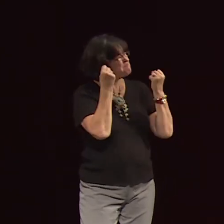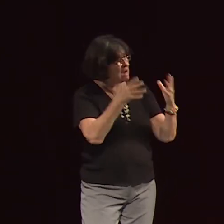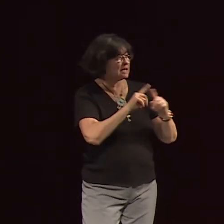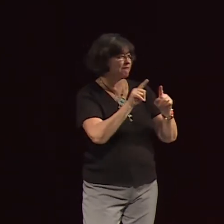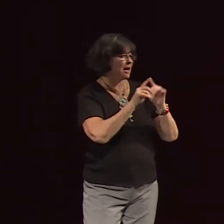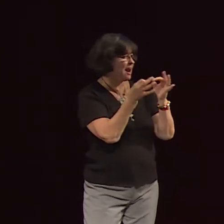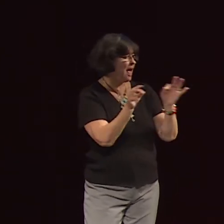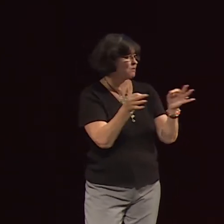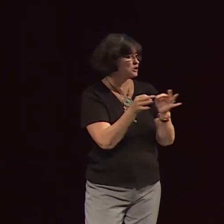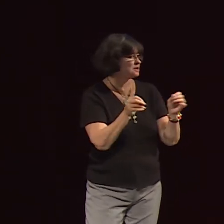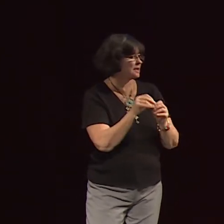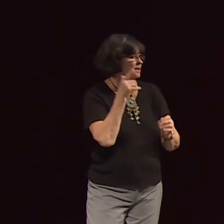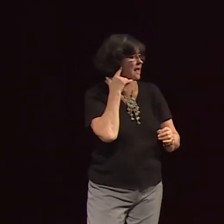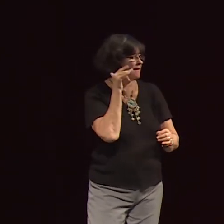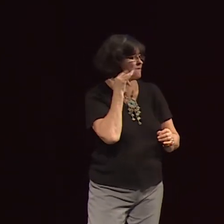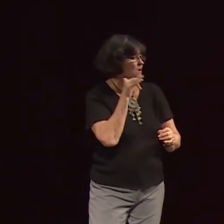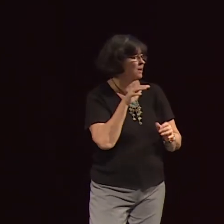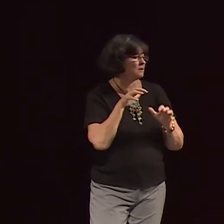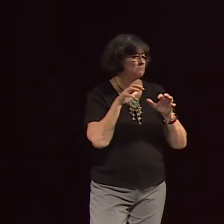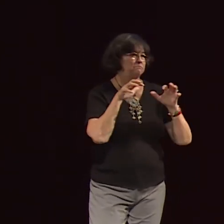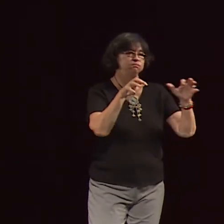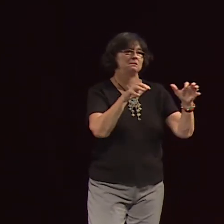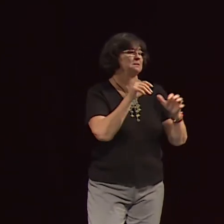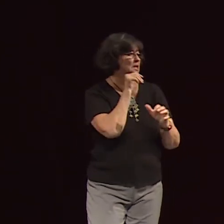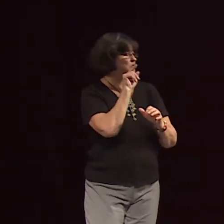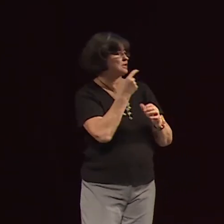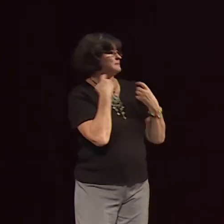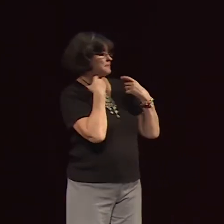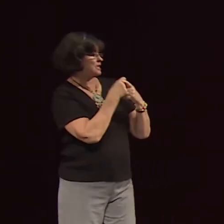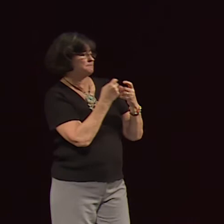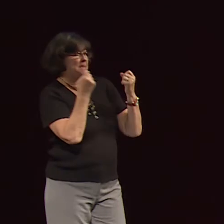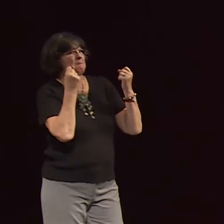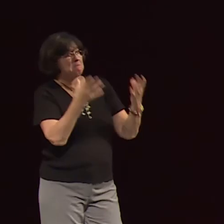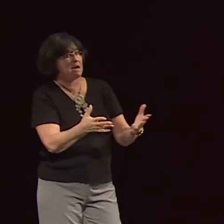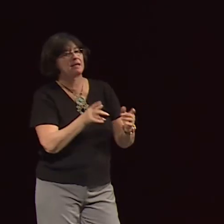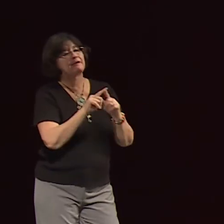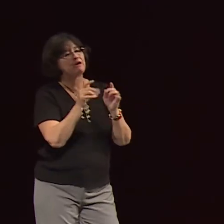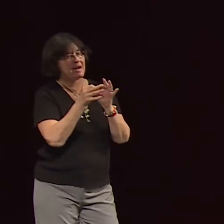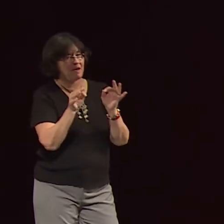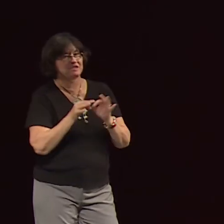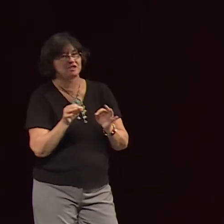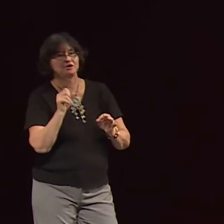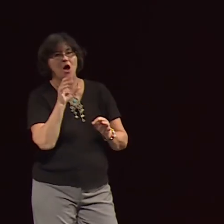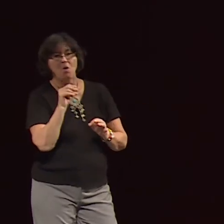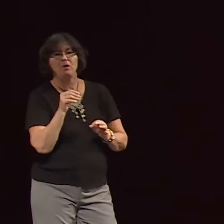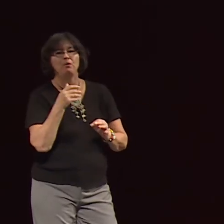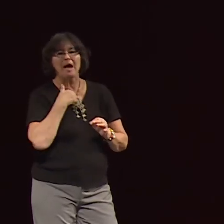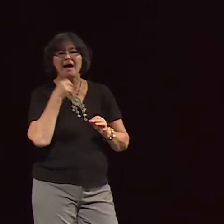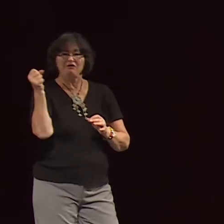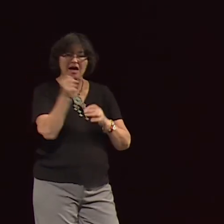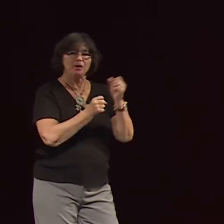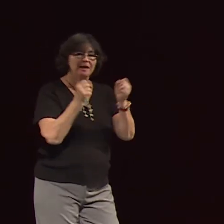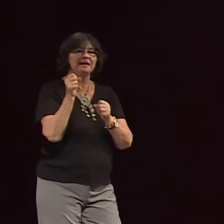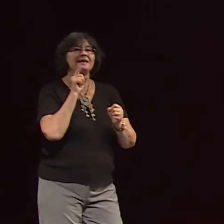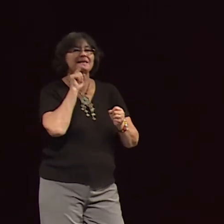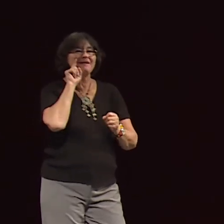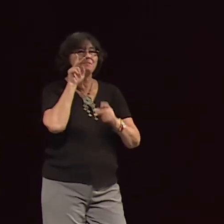And there are so many languages documented in California, not only just Spanish, but Spanish has lots of dialects,